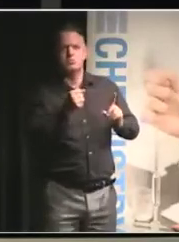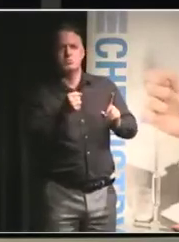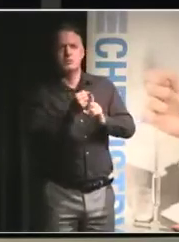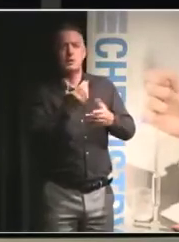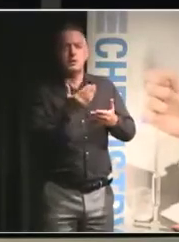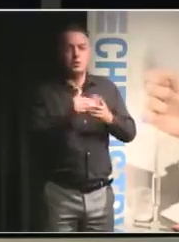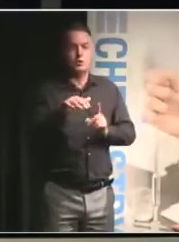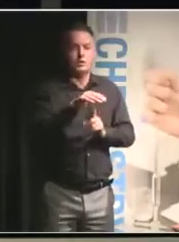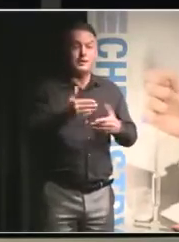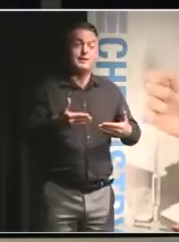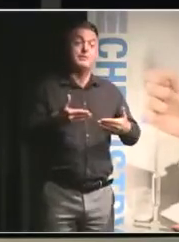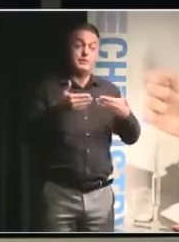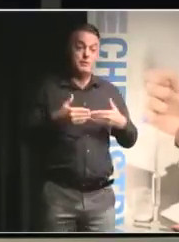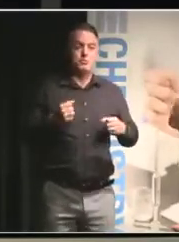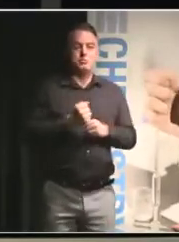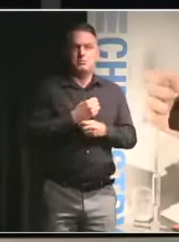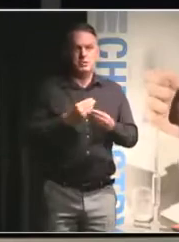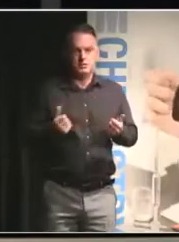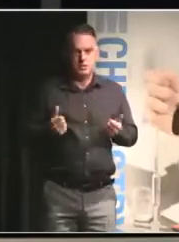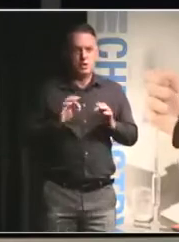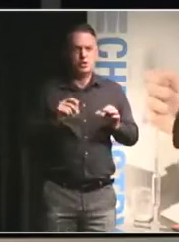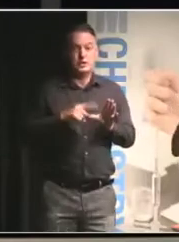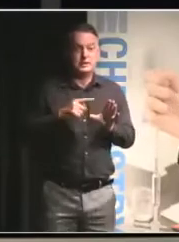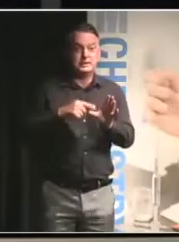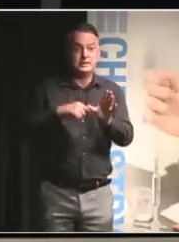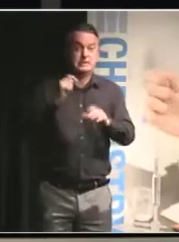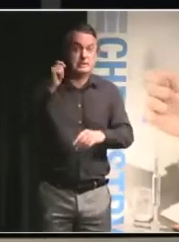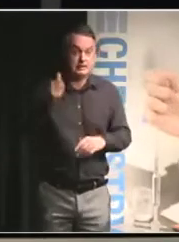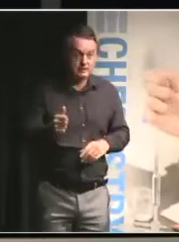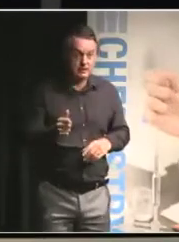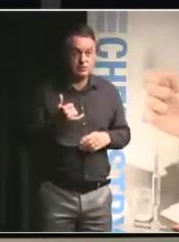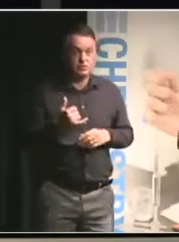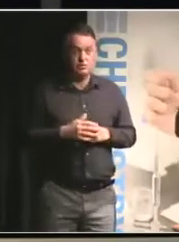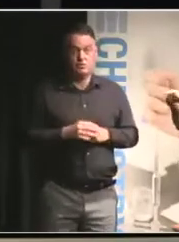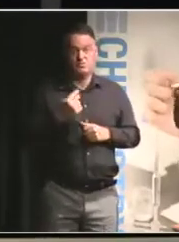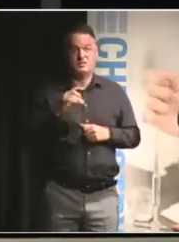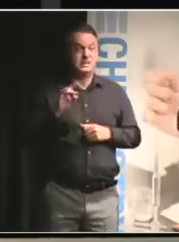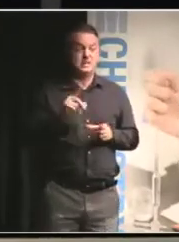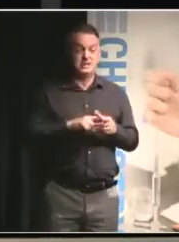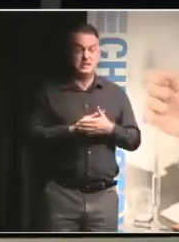before you make the thing. Not years later or heaven forbid a decade later when it's